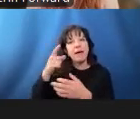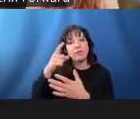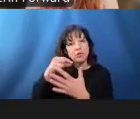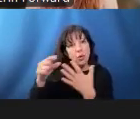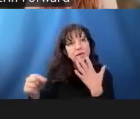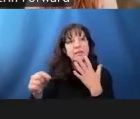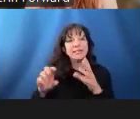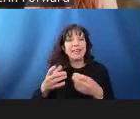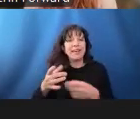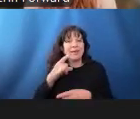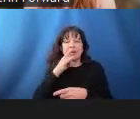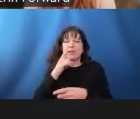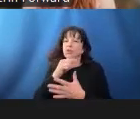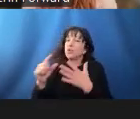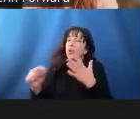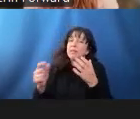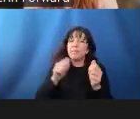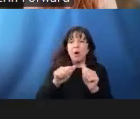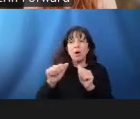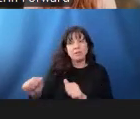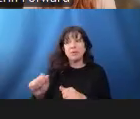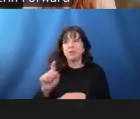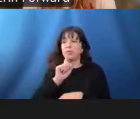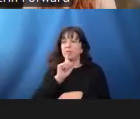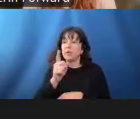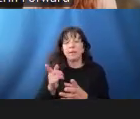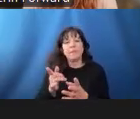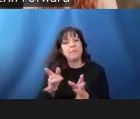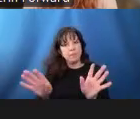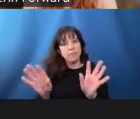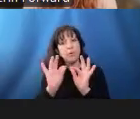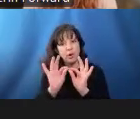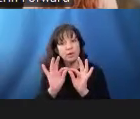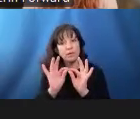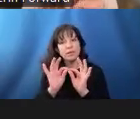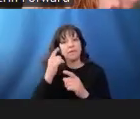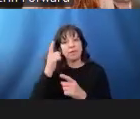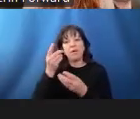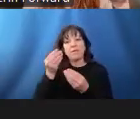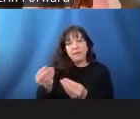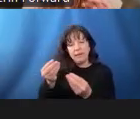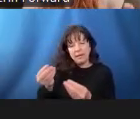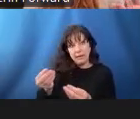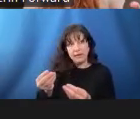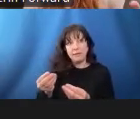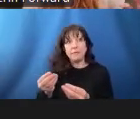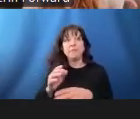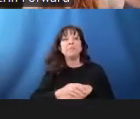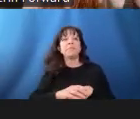kids as many choices as possible is really, really important for feeding. And then neurodiversity, affirming care